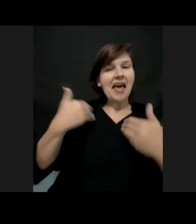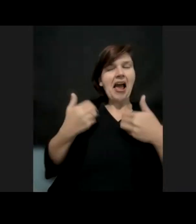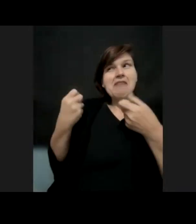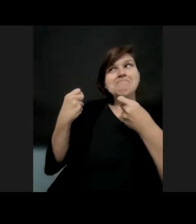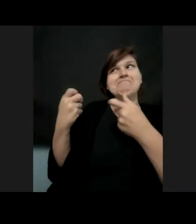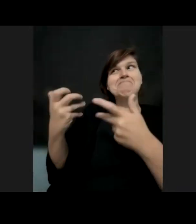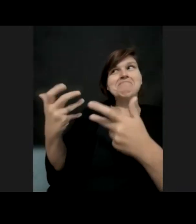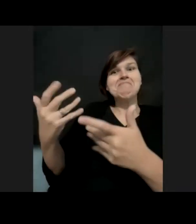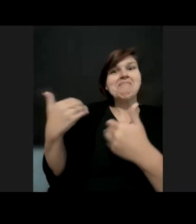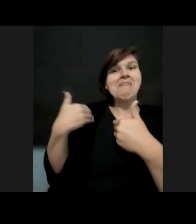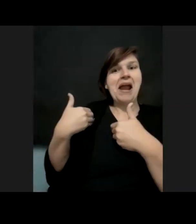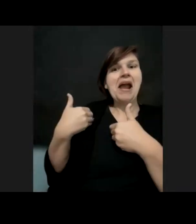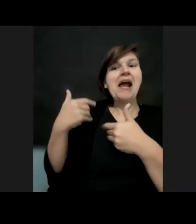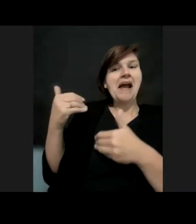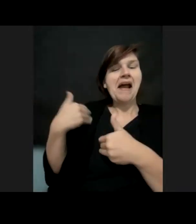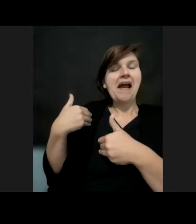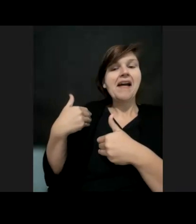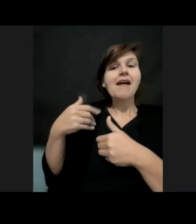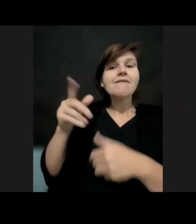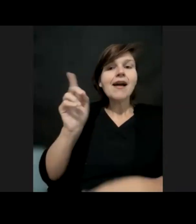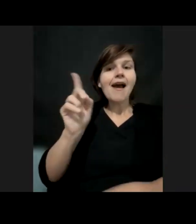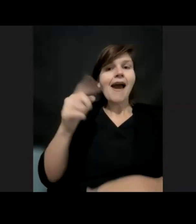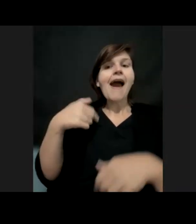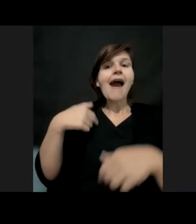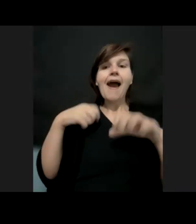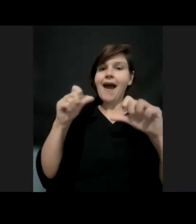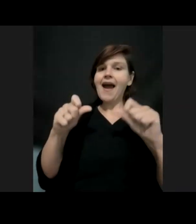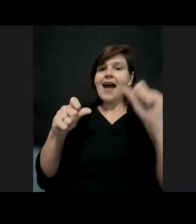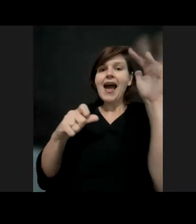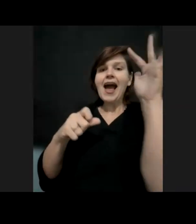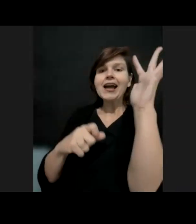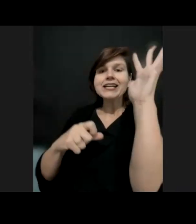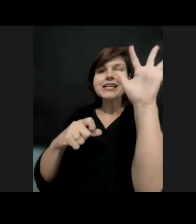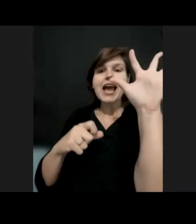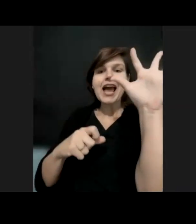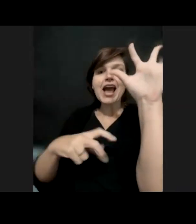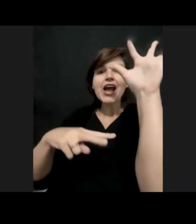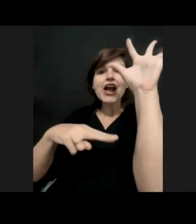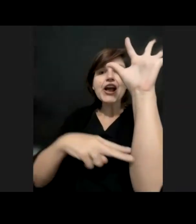Why don't I climb the tree and get their socks,” said Marvin?